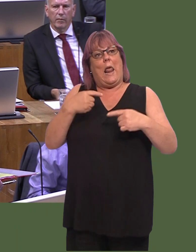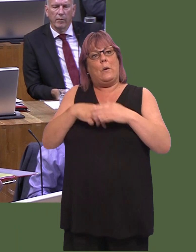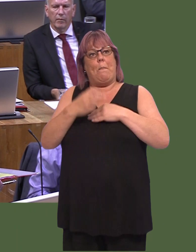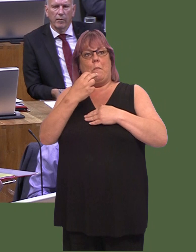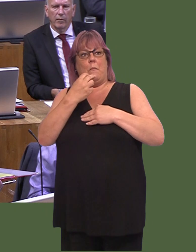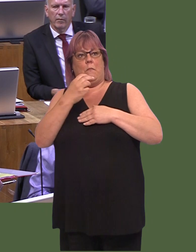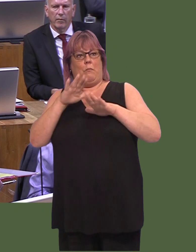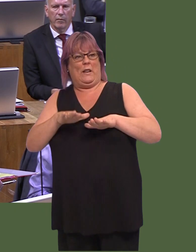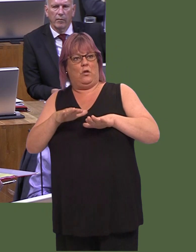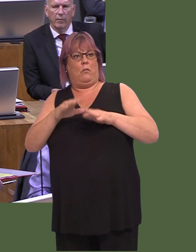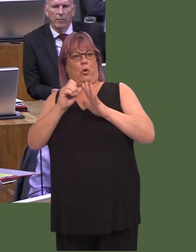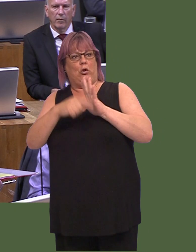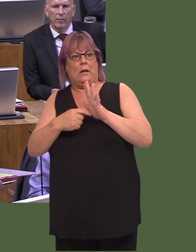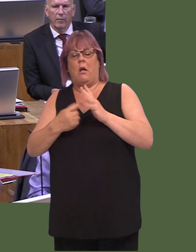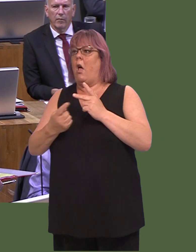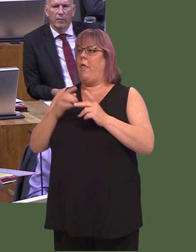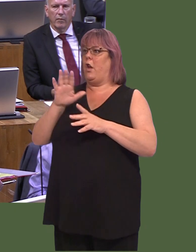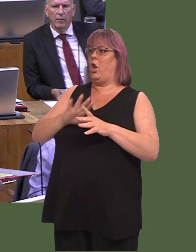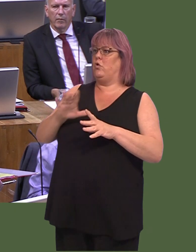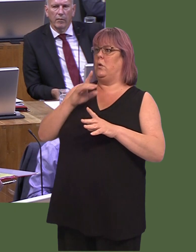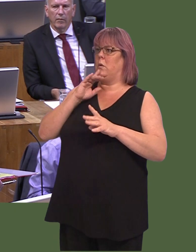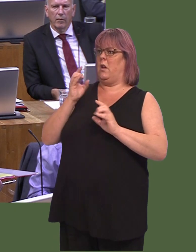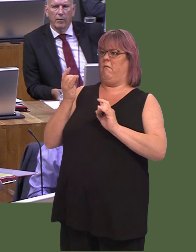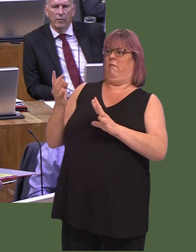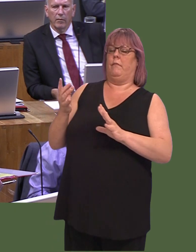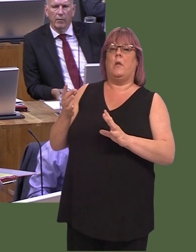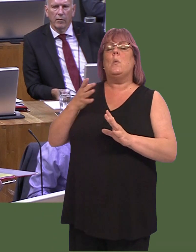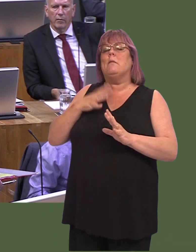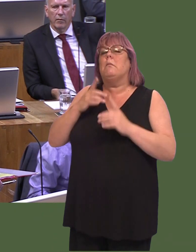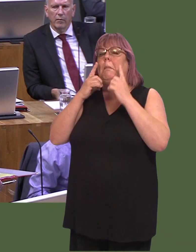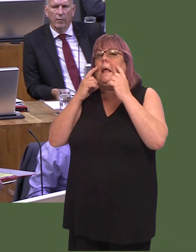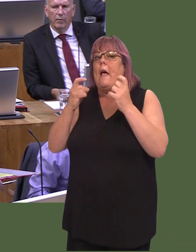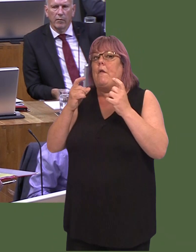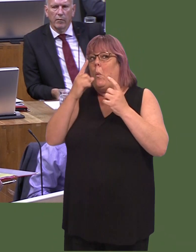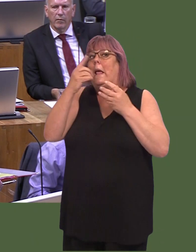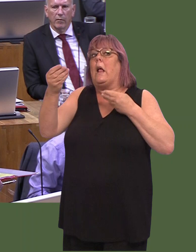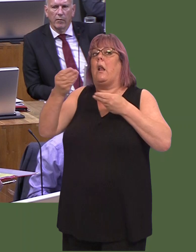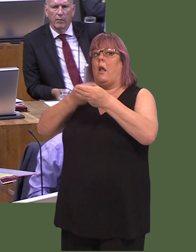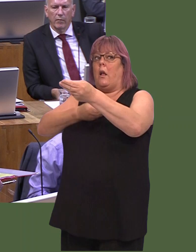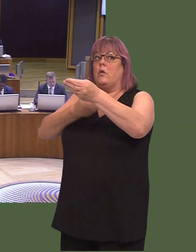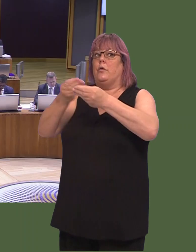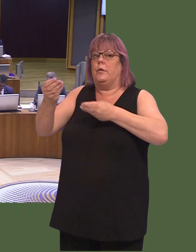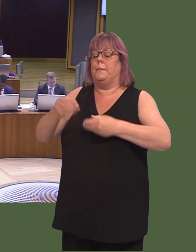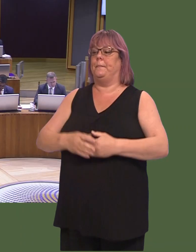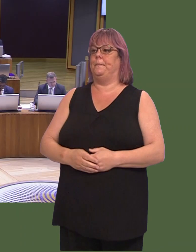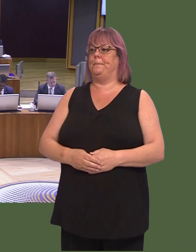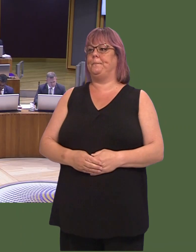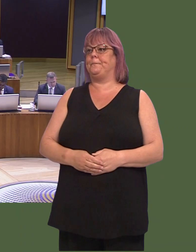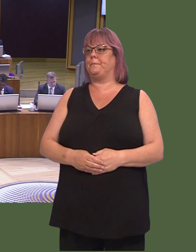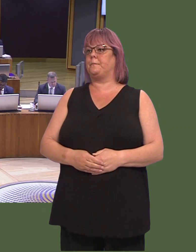used in British projects, as other countries will then take the same attitude, and we must be careful not to cut ourselves off from the export market. Caroline Jones AM: Thank you, First Minister.